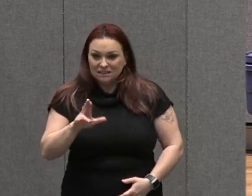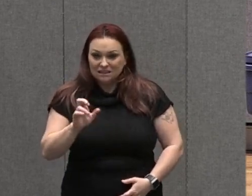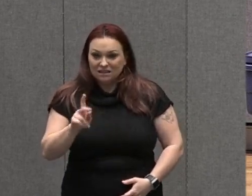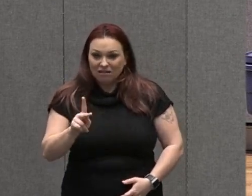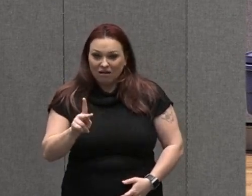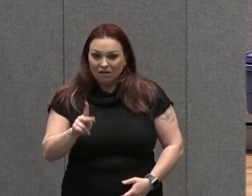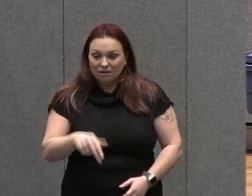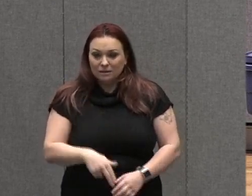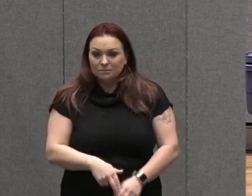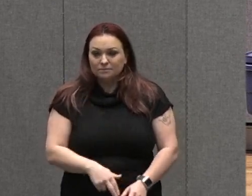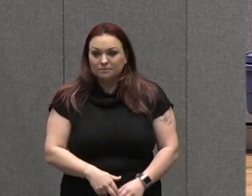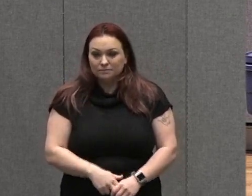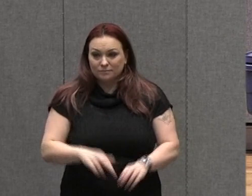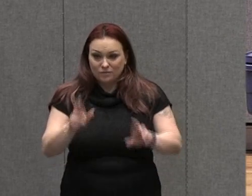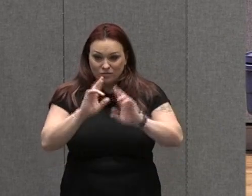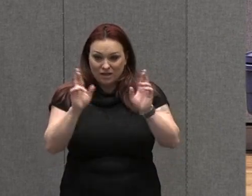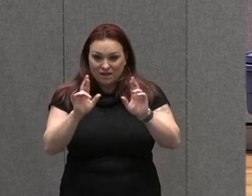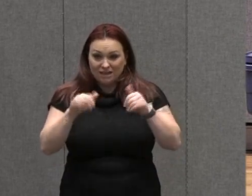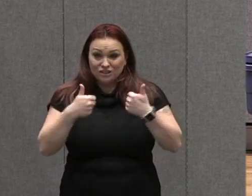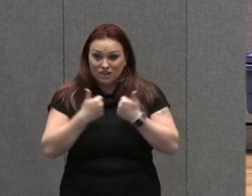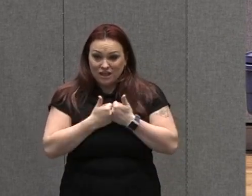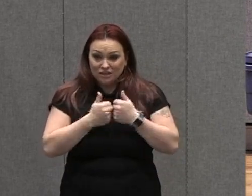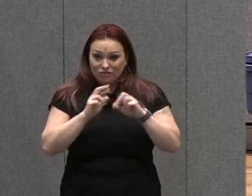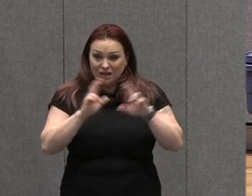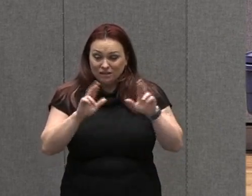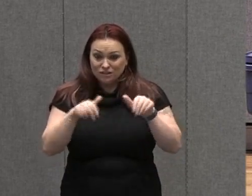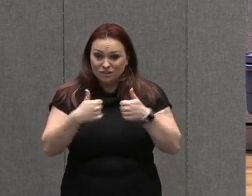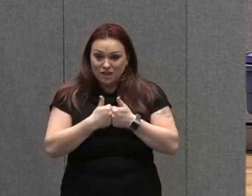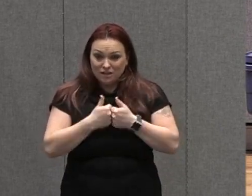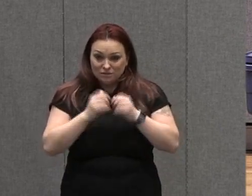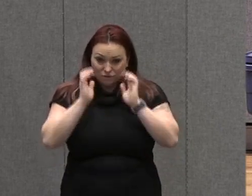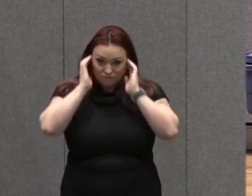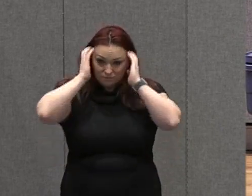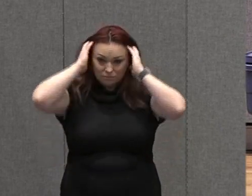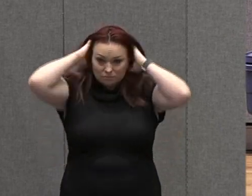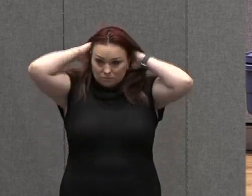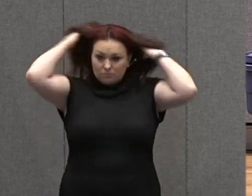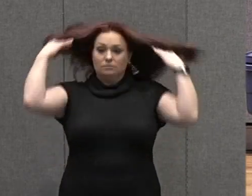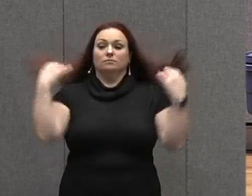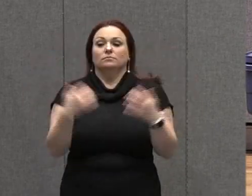Okay ready, I have a challenge. Are you ready for the challenge? Oh yes! Okay so you